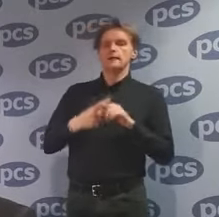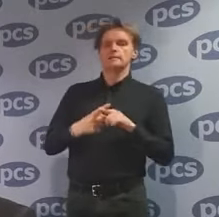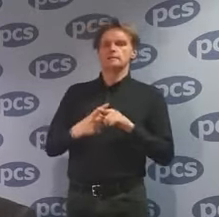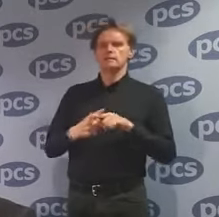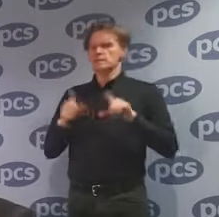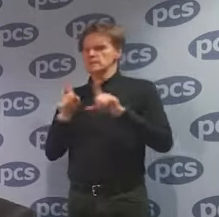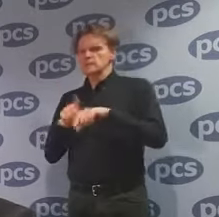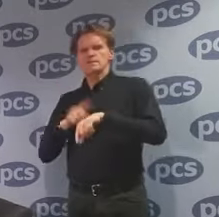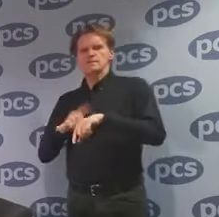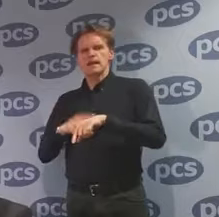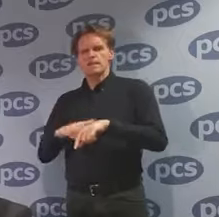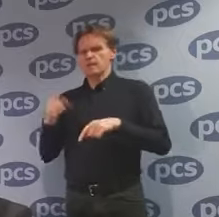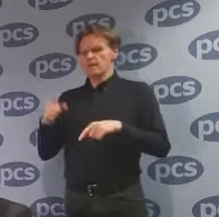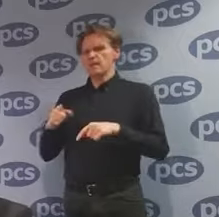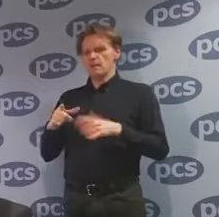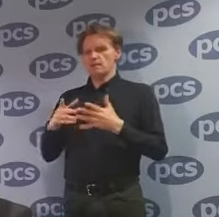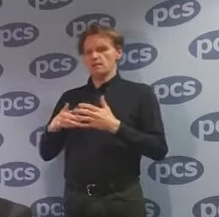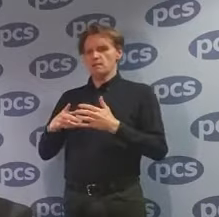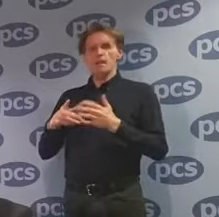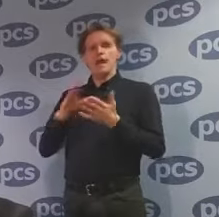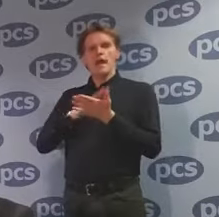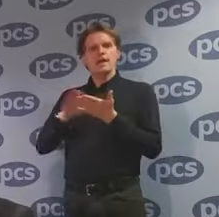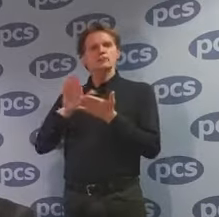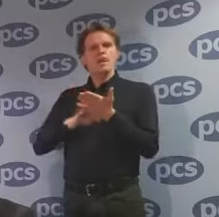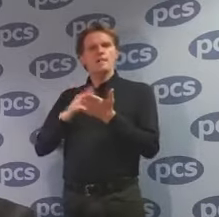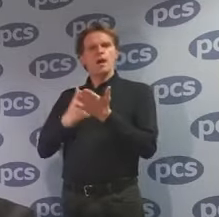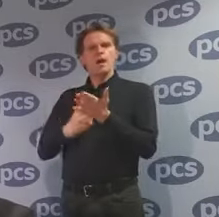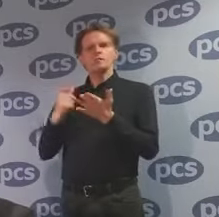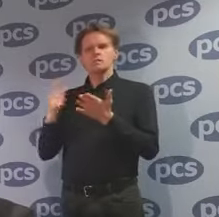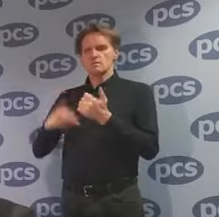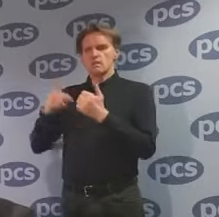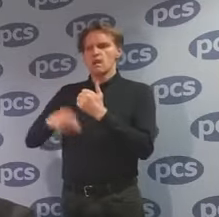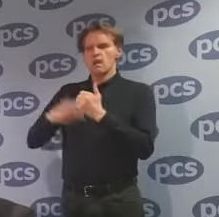us everything you need to know it's a government that wants to cut jobs and look the